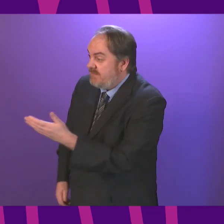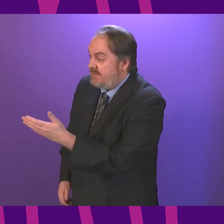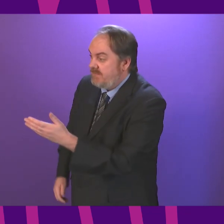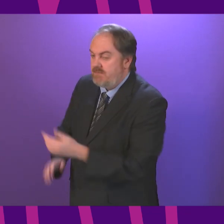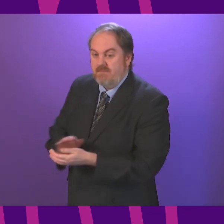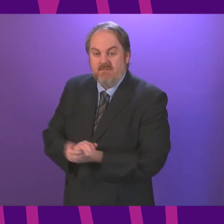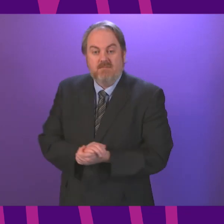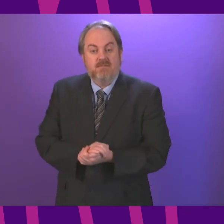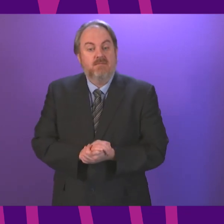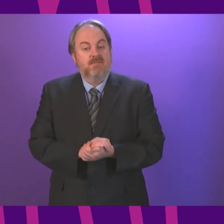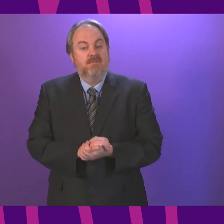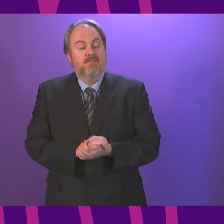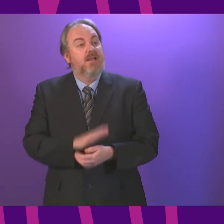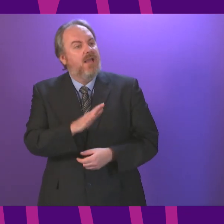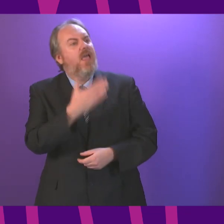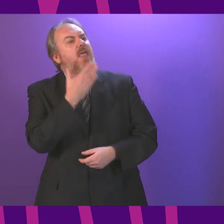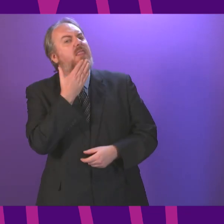Gallant but not required, Presiding Officer.